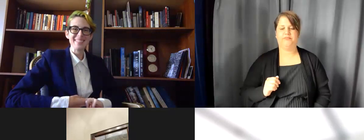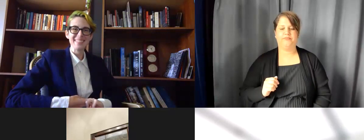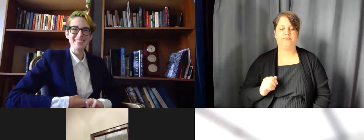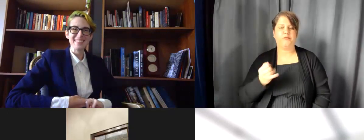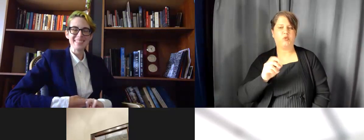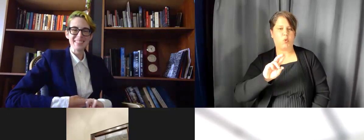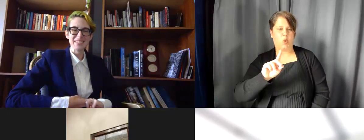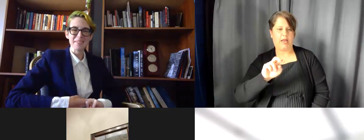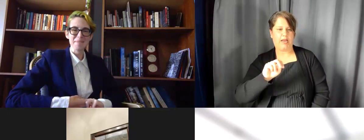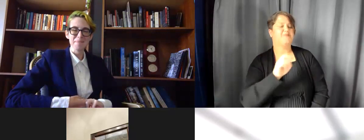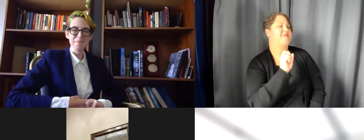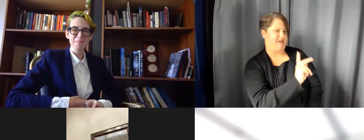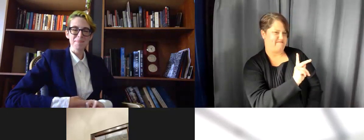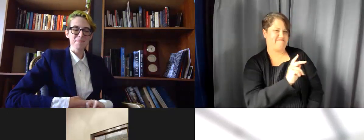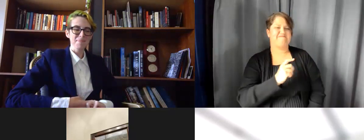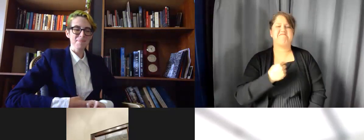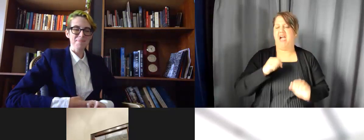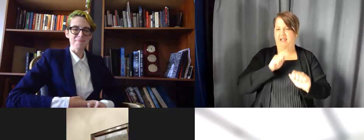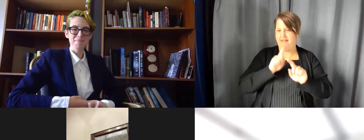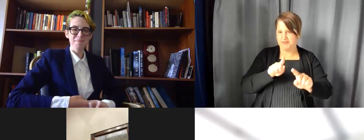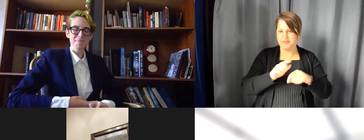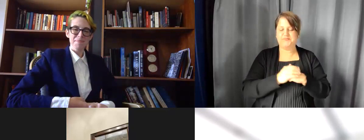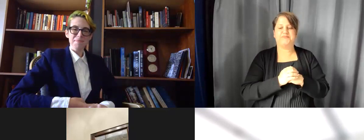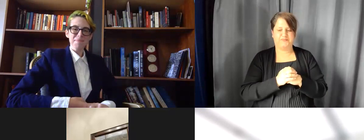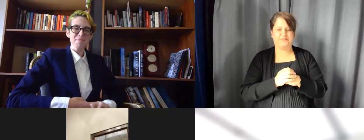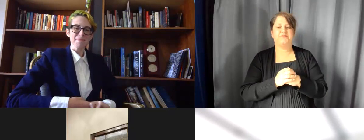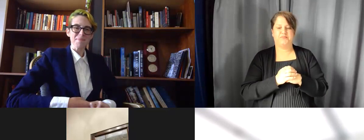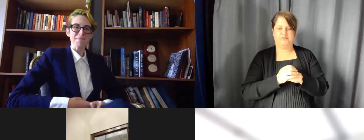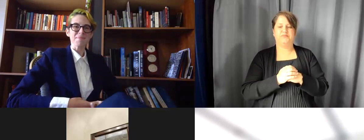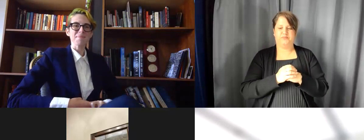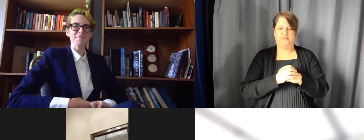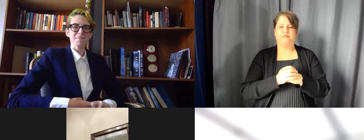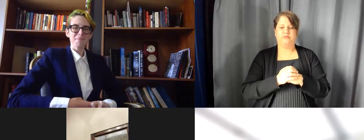Jordan Radford: this is German. I I can answer. Jordan Radford: In